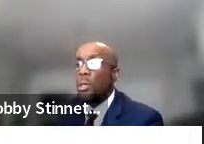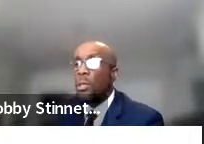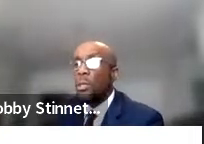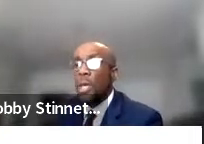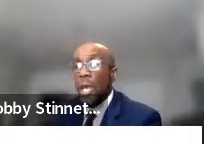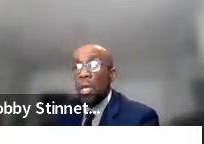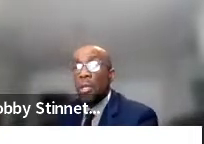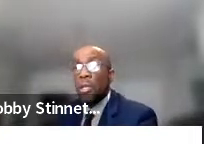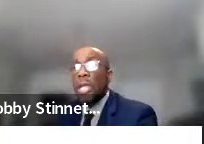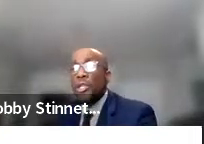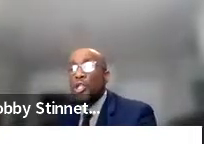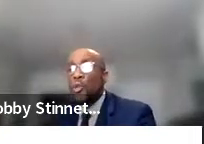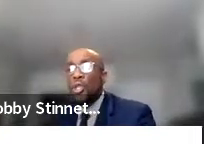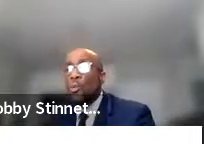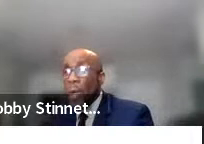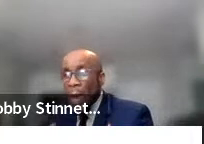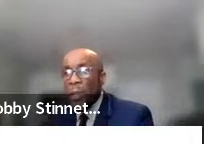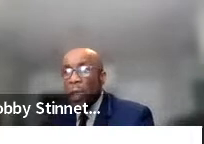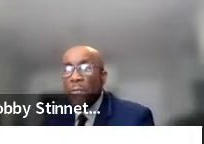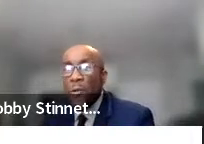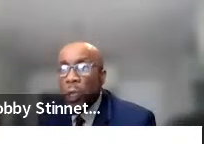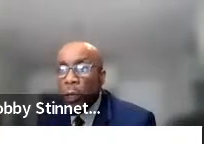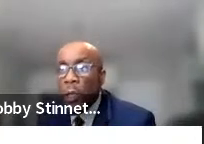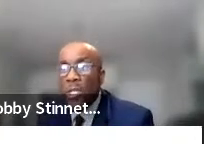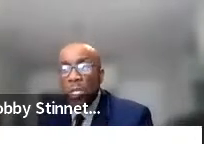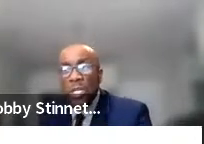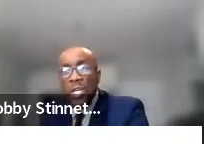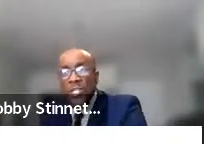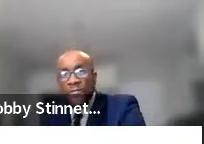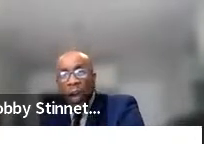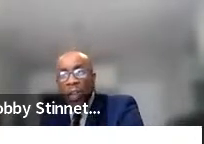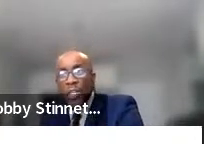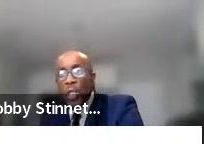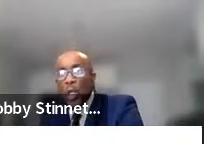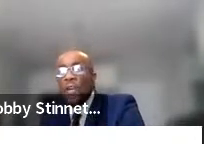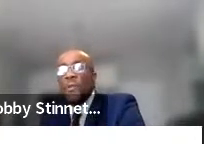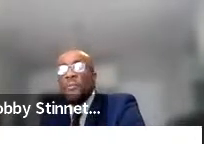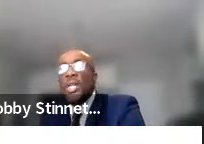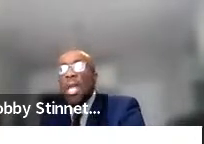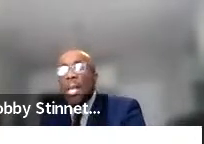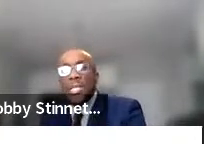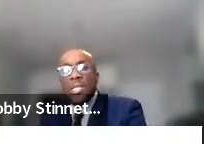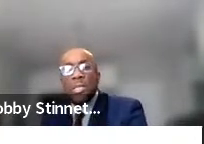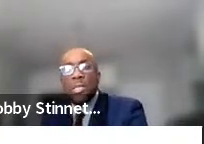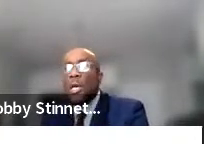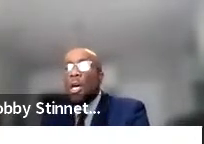And Dr. D'Souza, we're happy to have you here to discuss the findings from the analysis